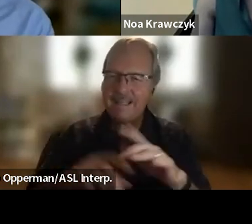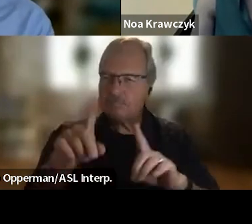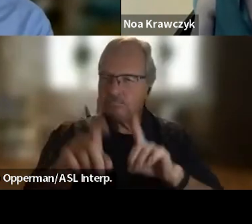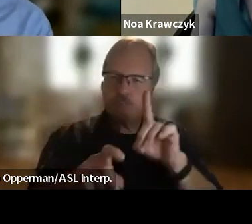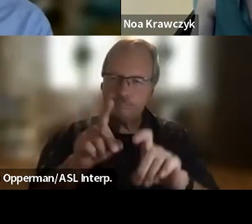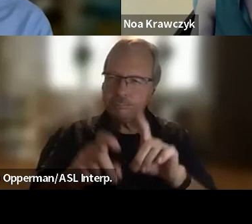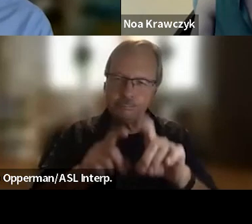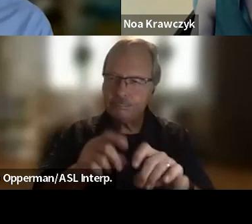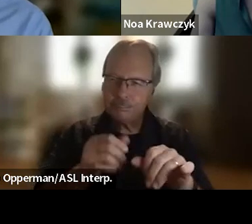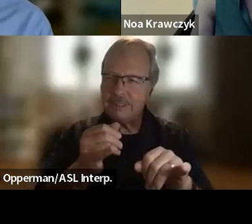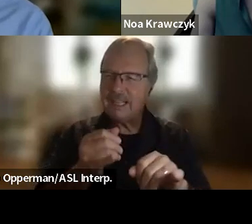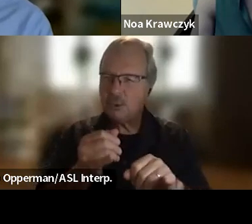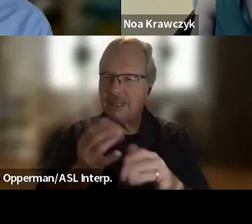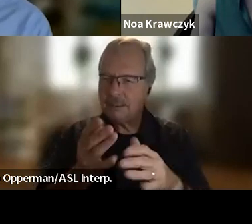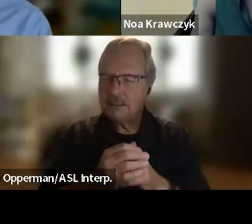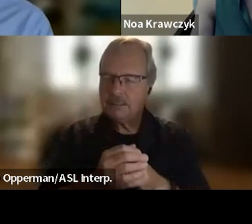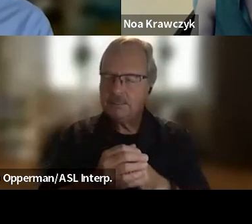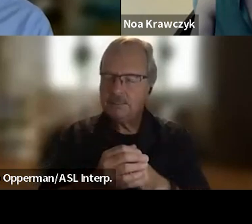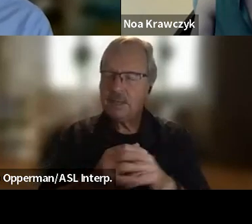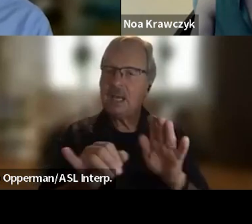to identify somebody who potentially